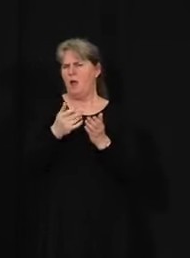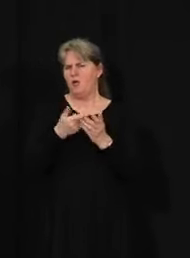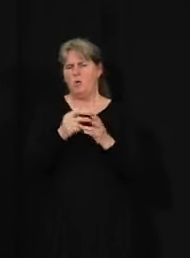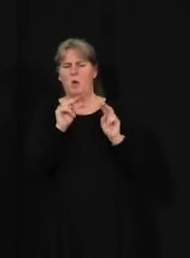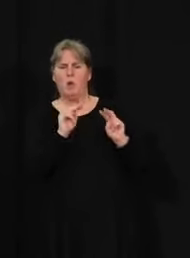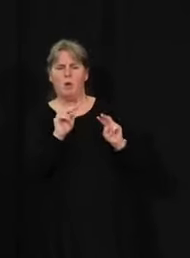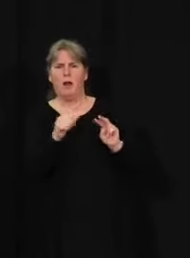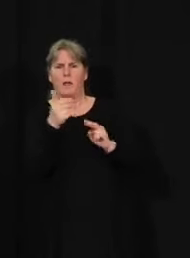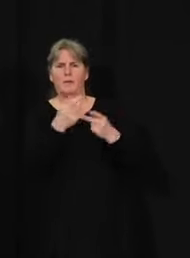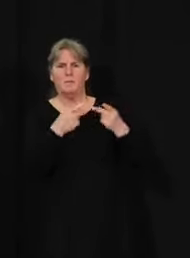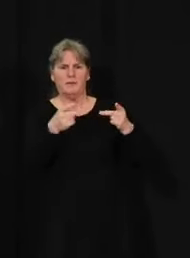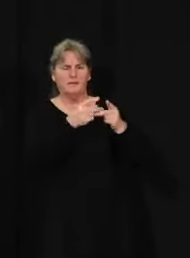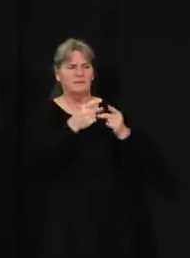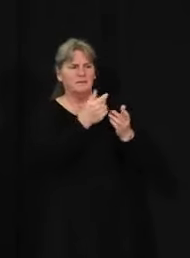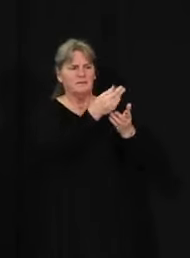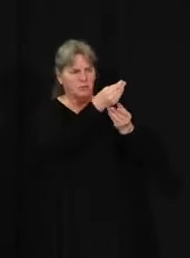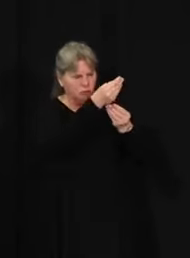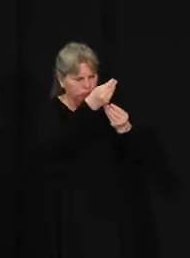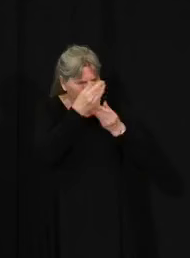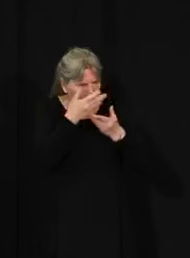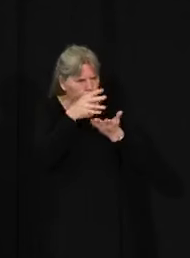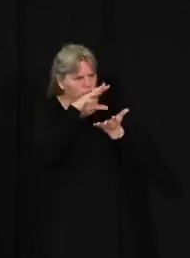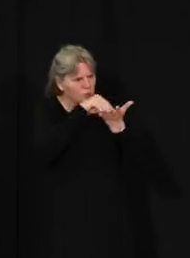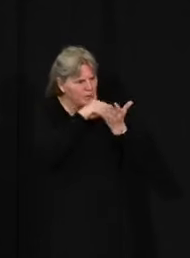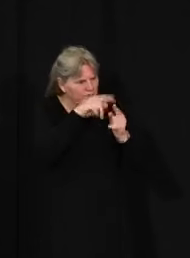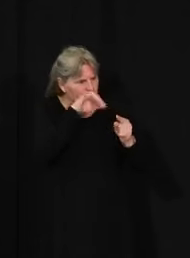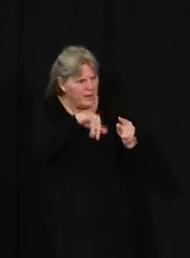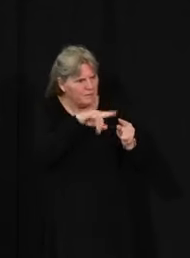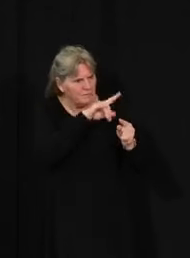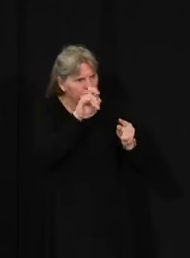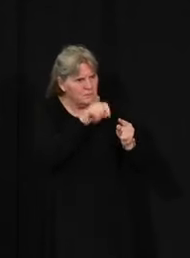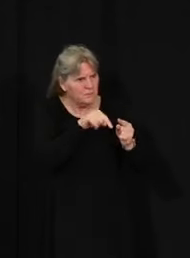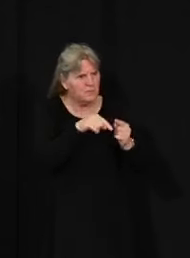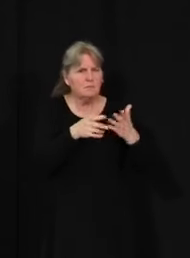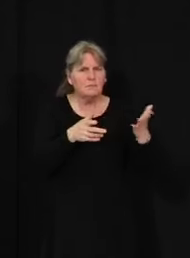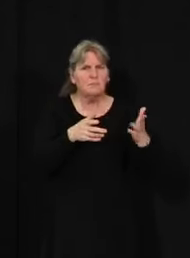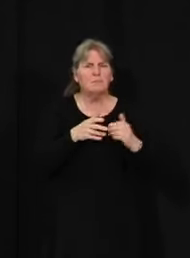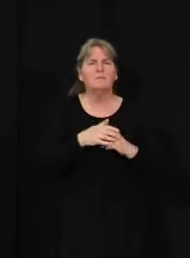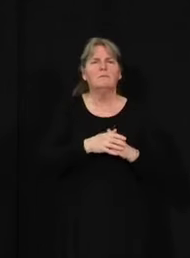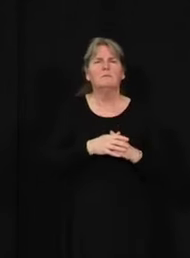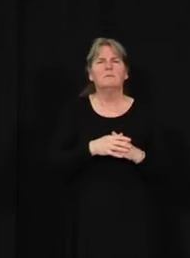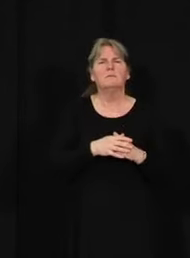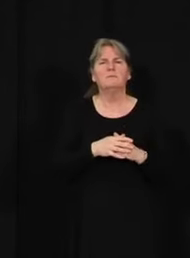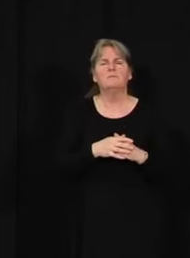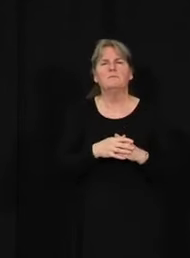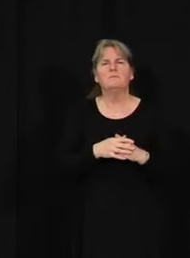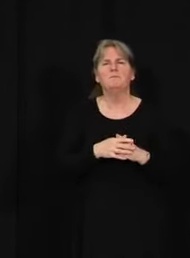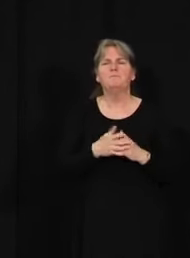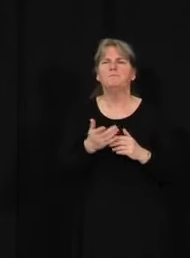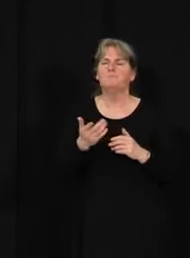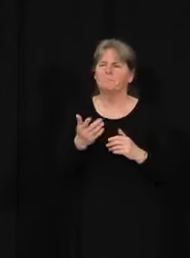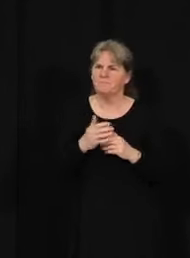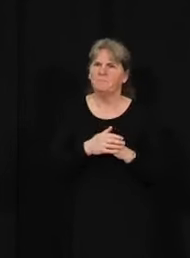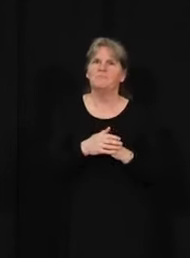happens in other places?